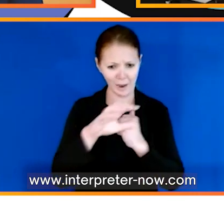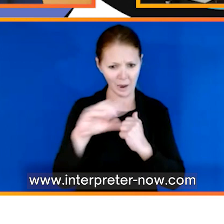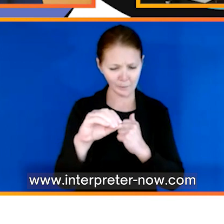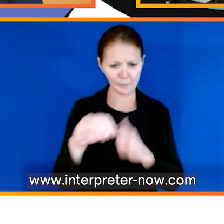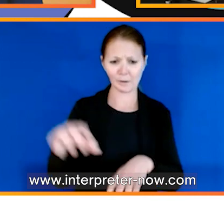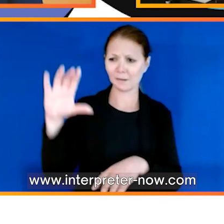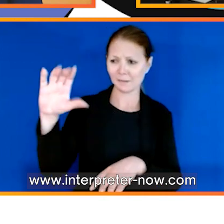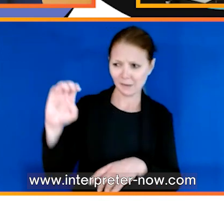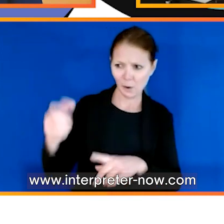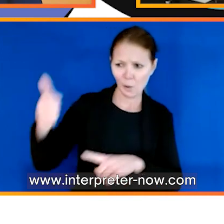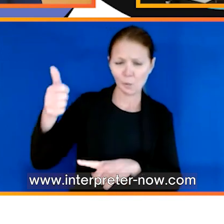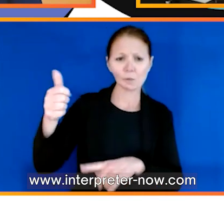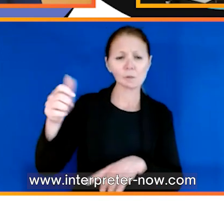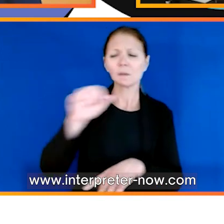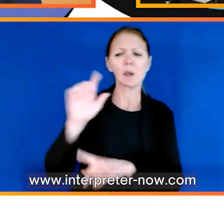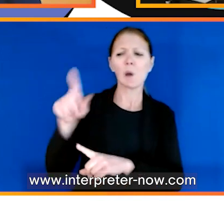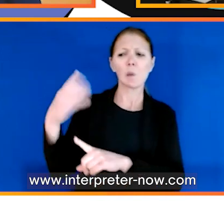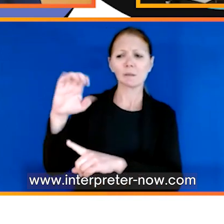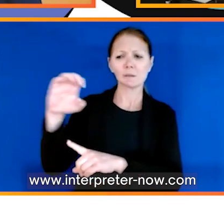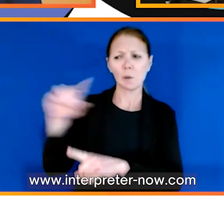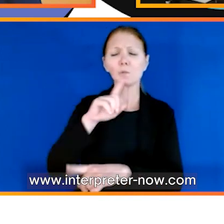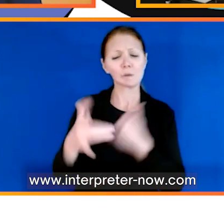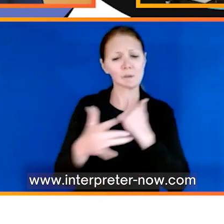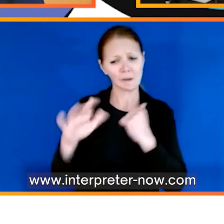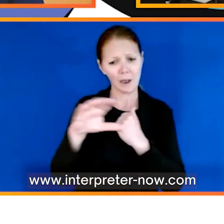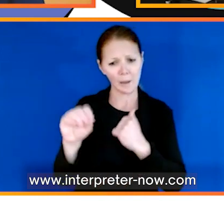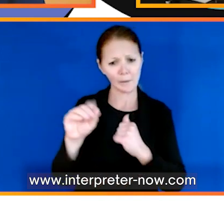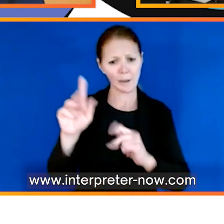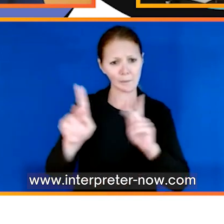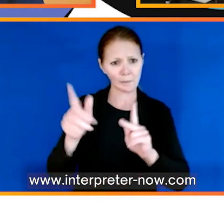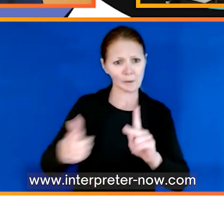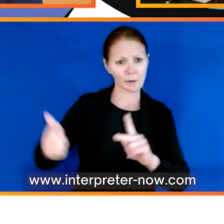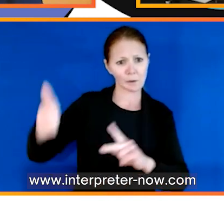people in position as if they had all the answers; they knew everything.